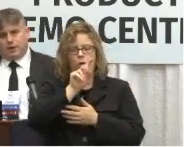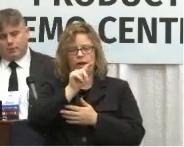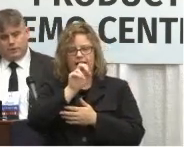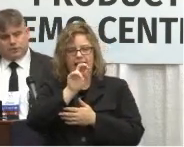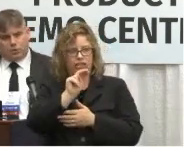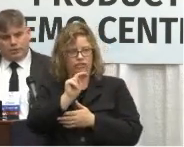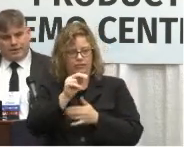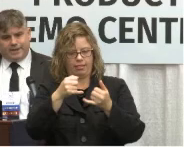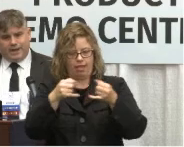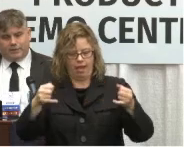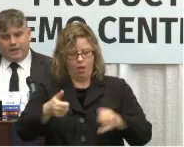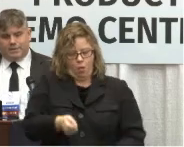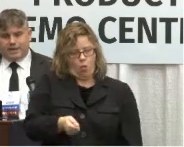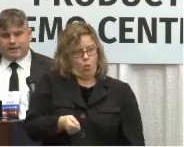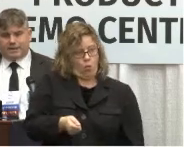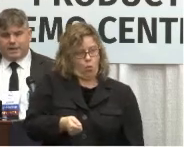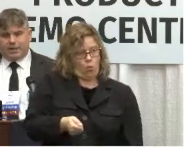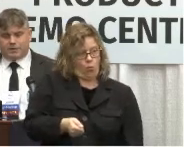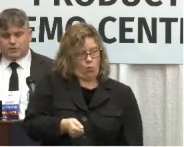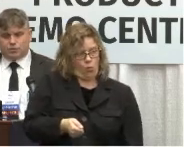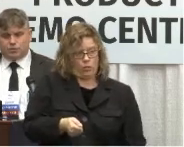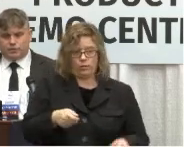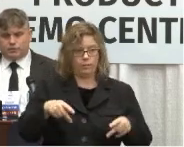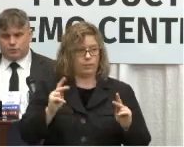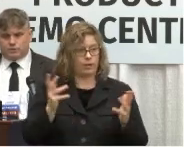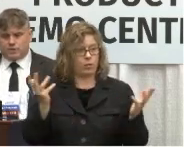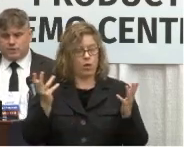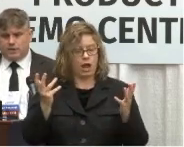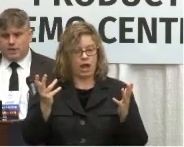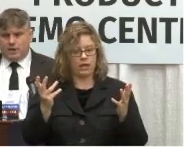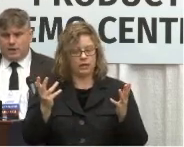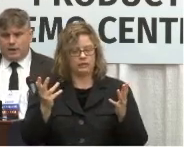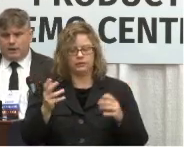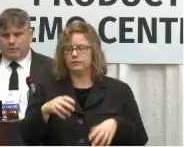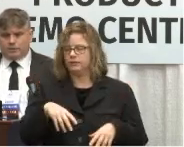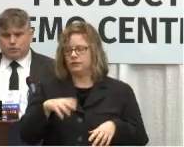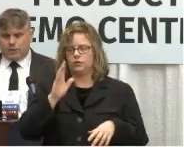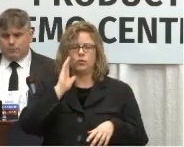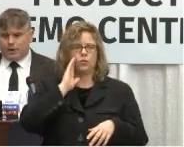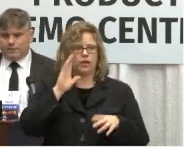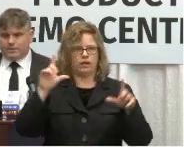and we just hold that down and that can allow us to reduce the screen brightness